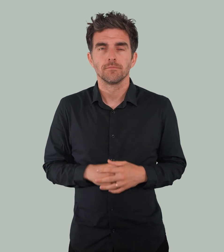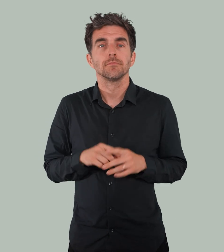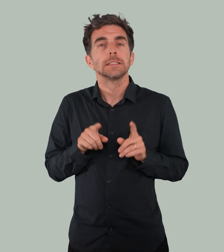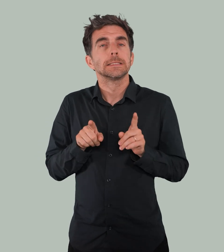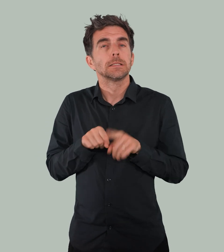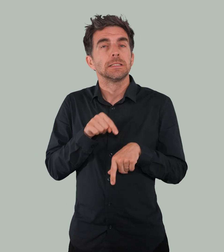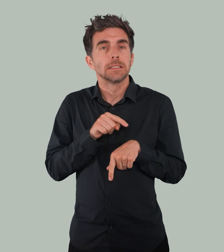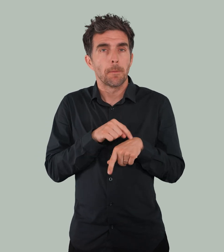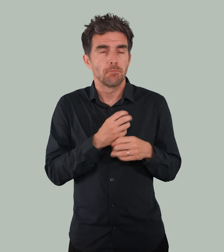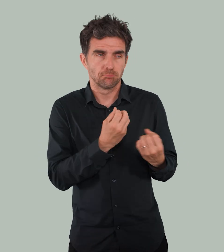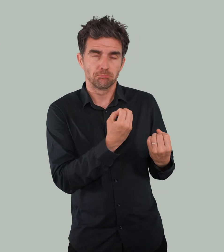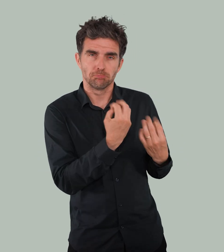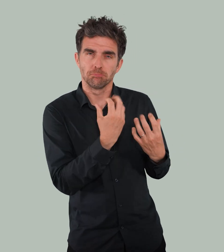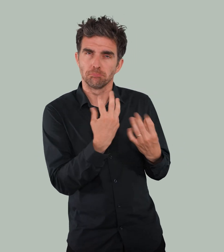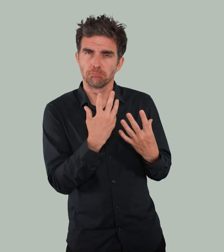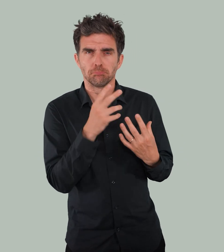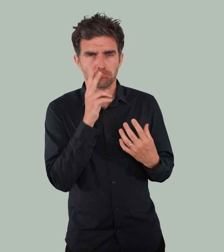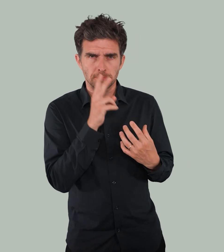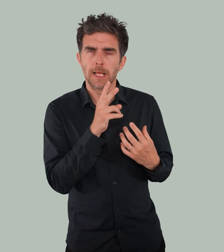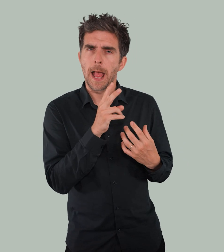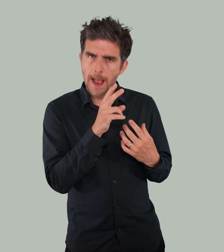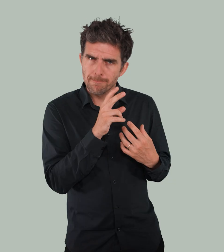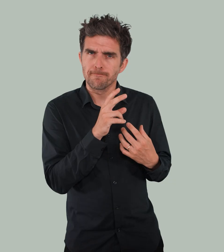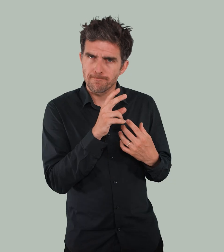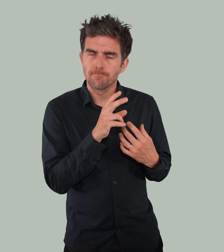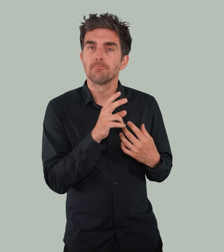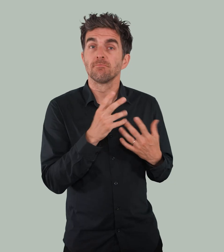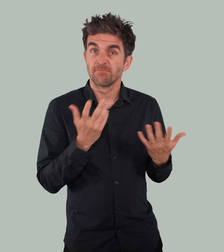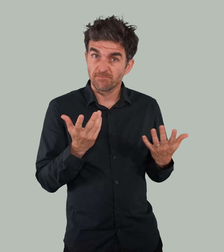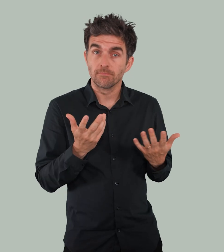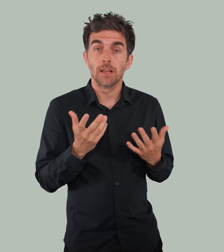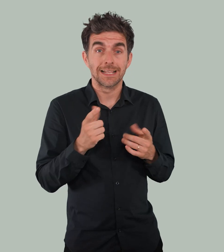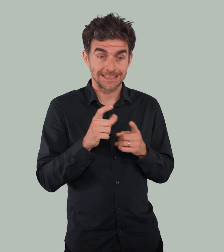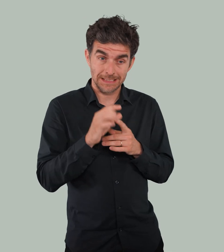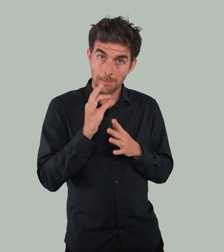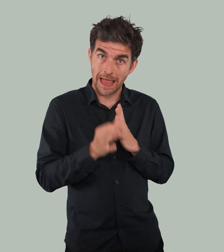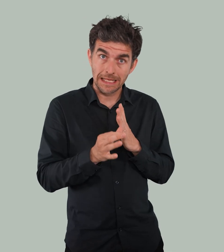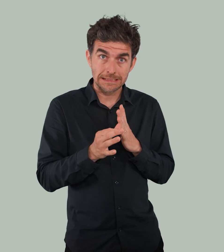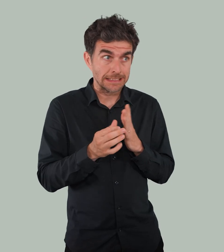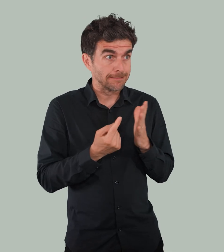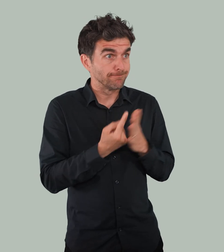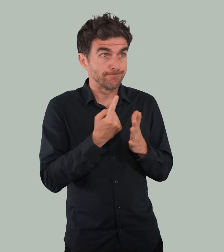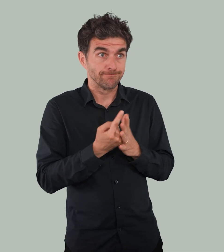At the same time, respondents describe differences between how disability-related